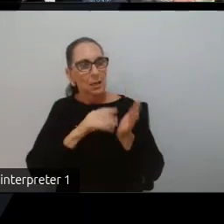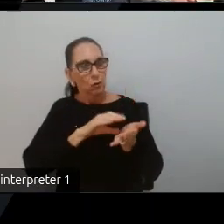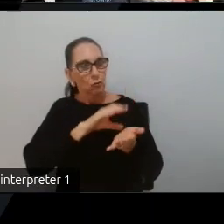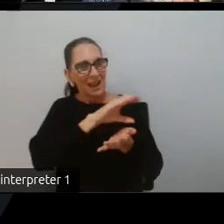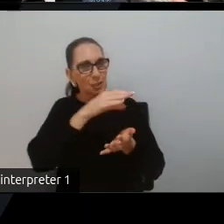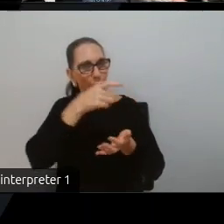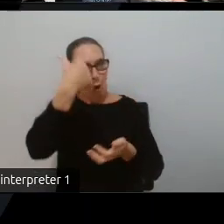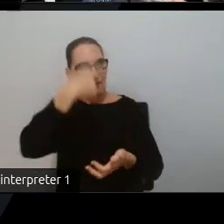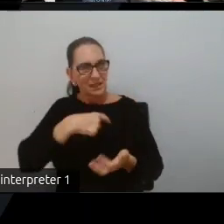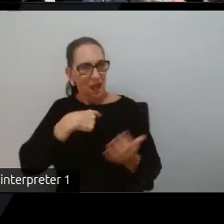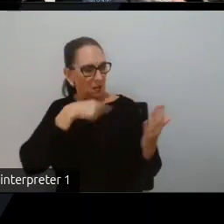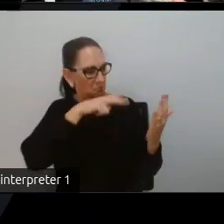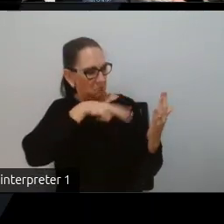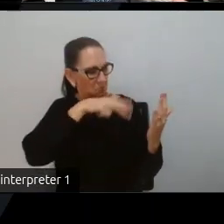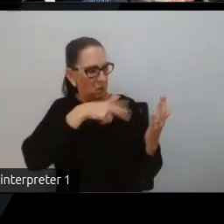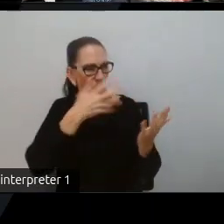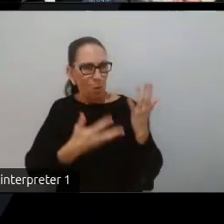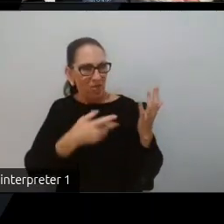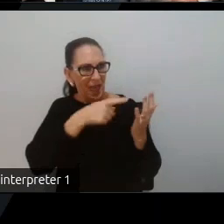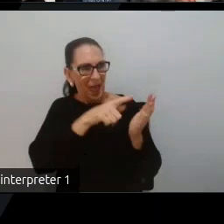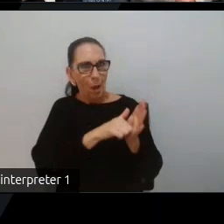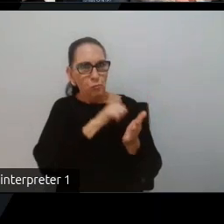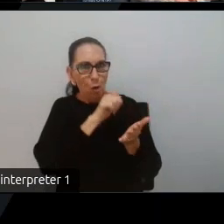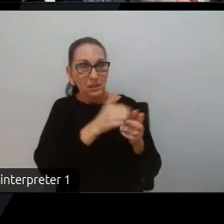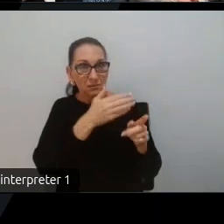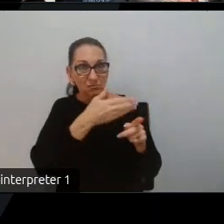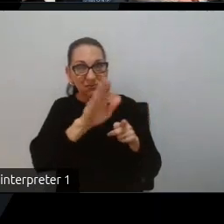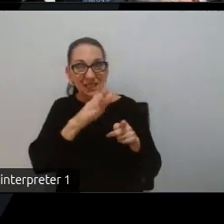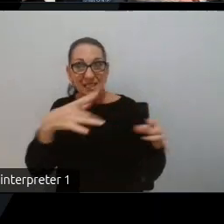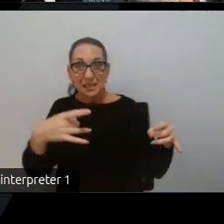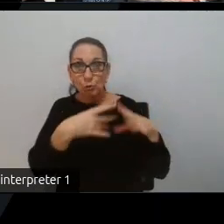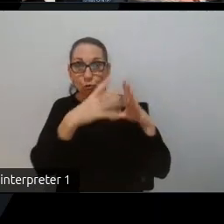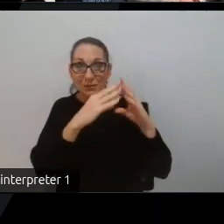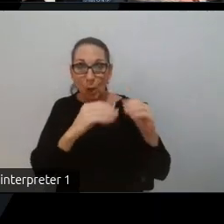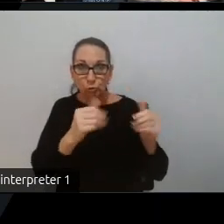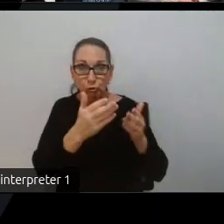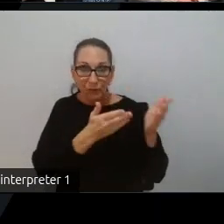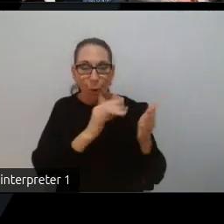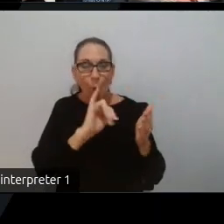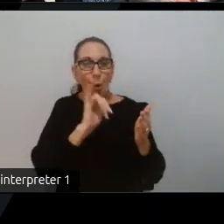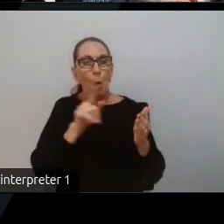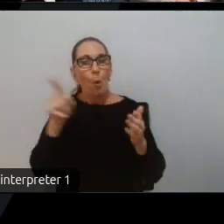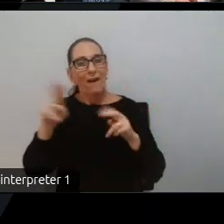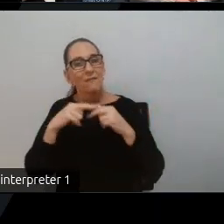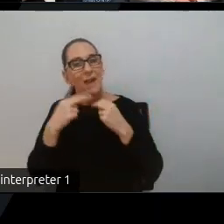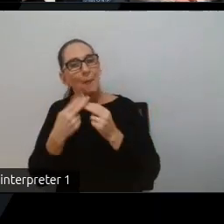it's appropriate to refer the matter to dispute resolution services for a family law conference.